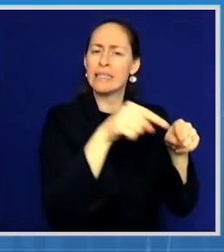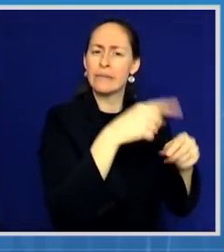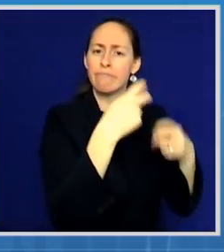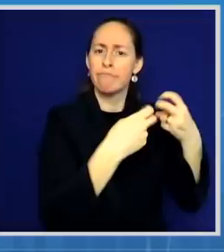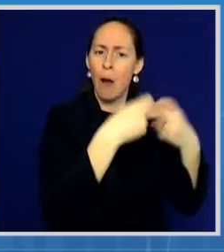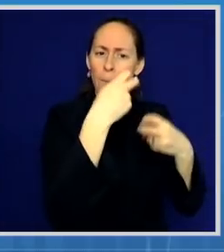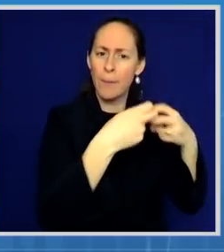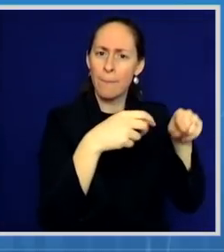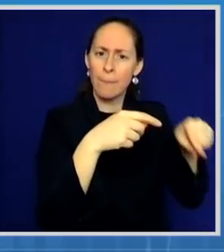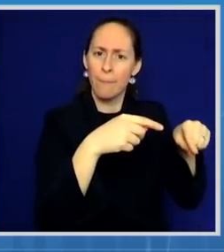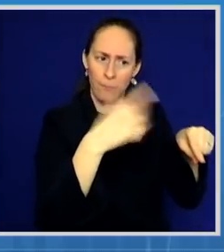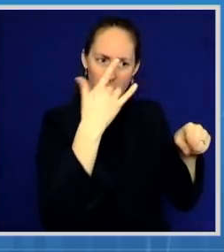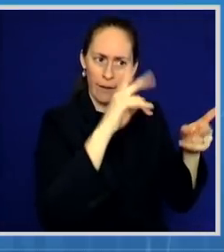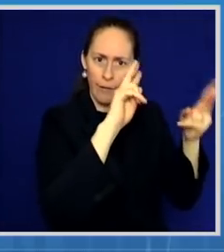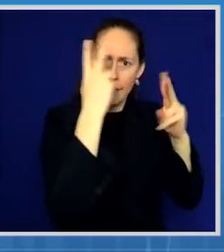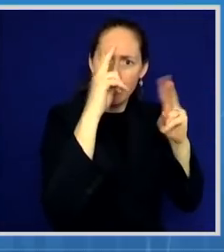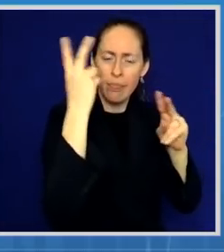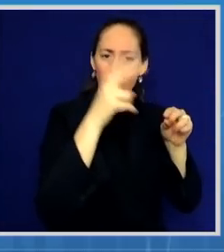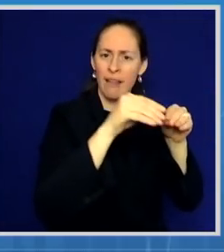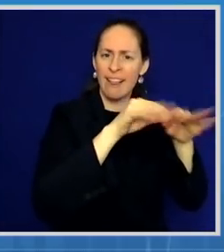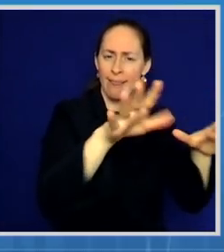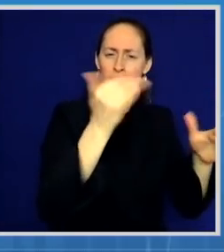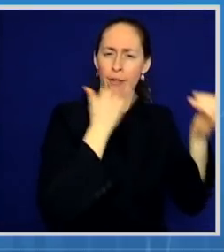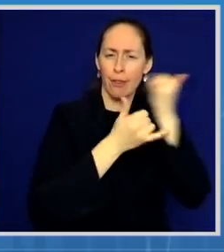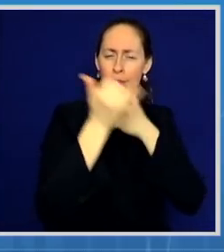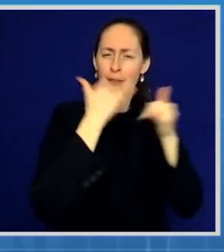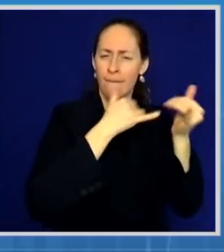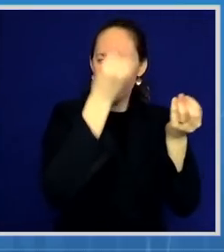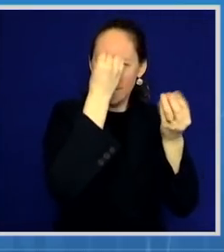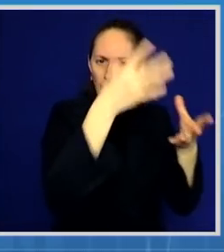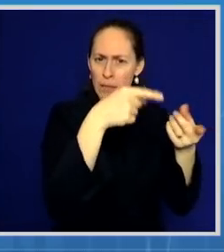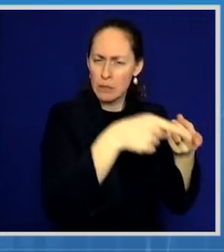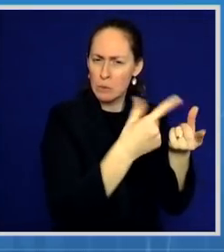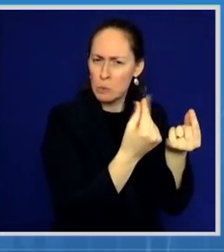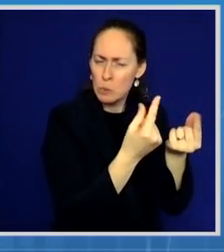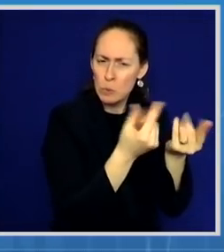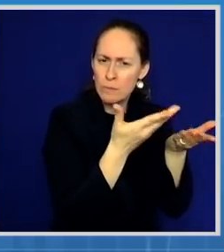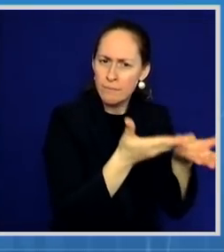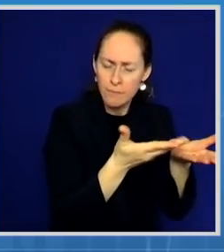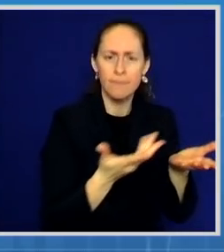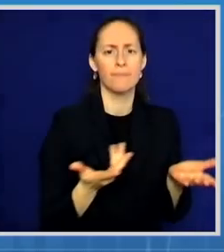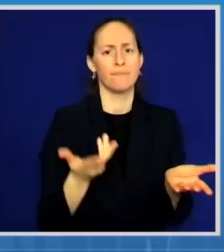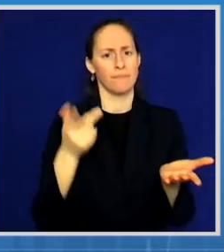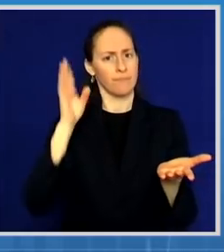Look, I think that ultimately we know that people have questions for multiple reasons sometimes